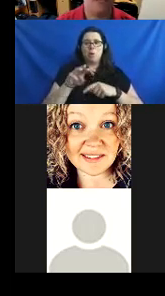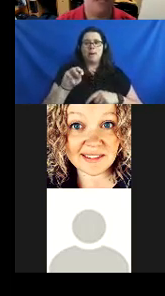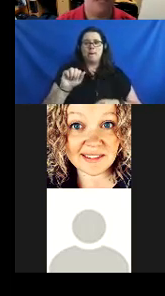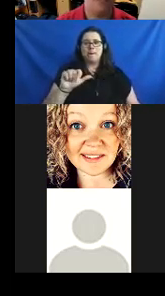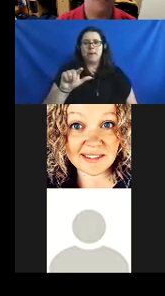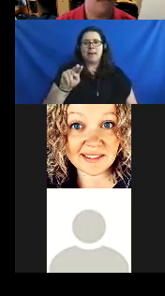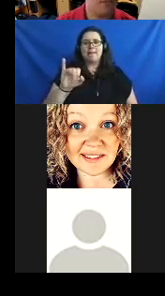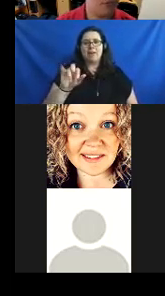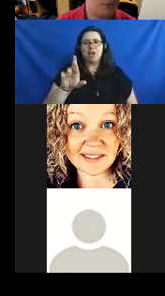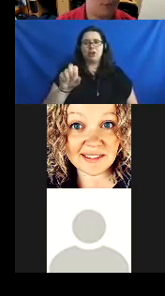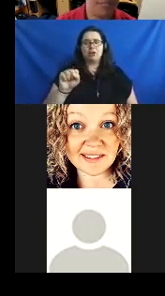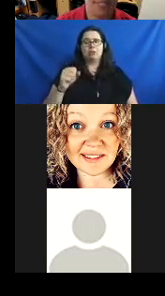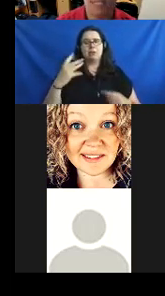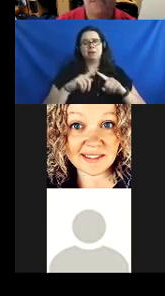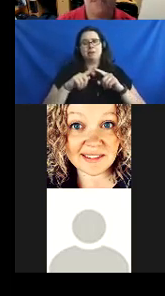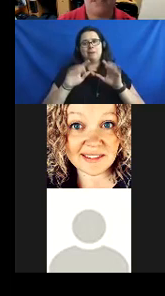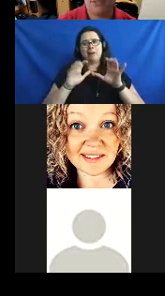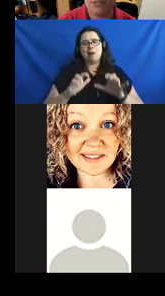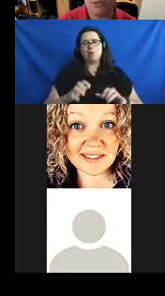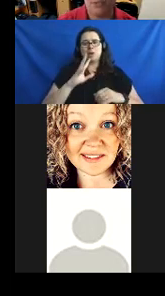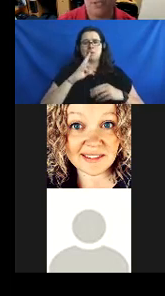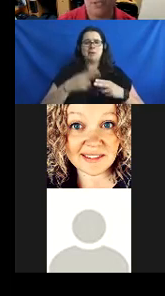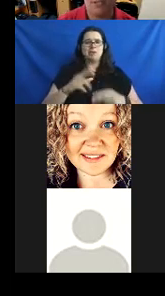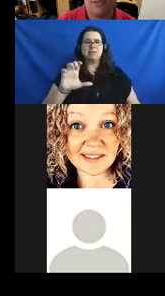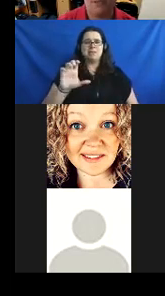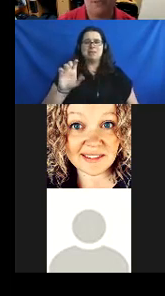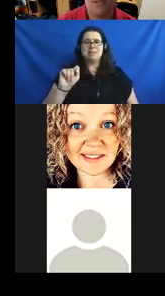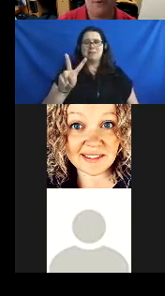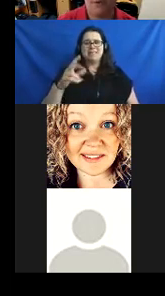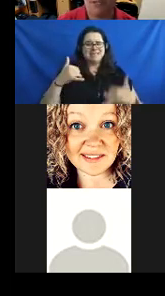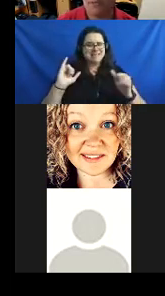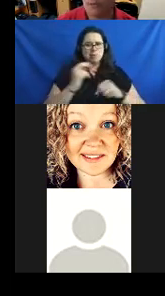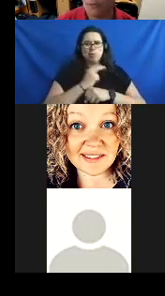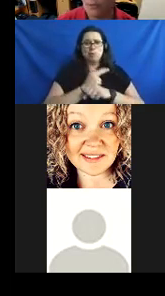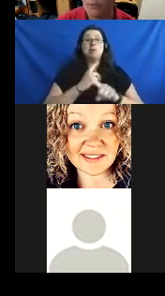CCTV IS STILL USED, HOWEVER, IT REFERRED TO CLOSED CIRCUIT